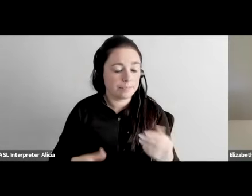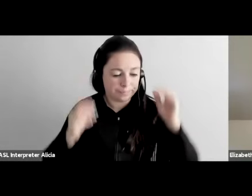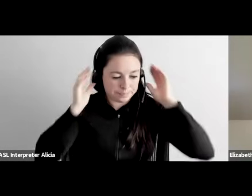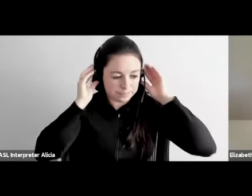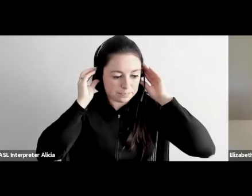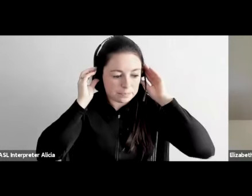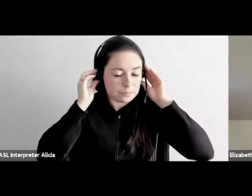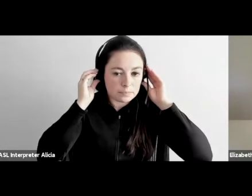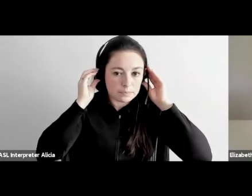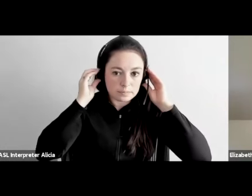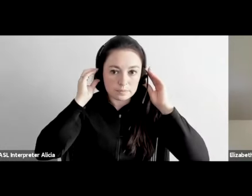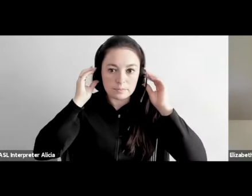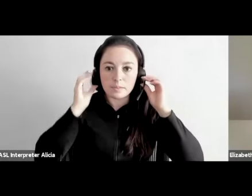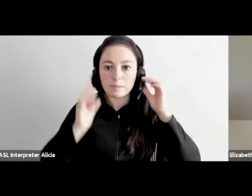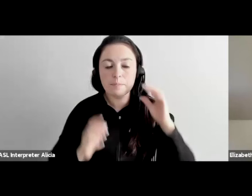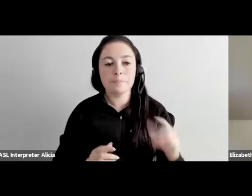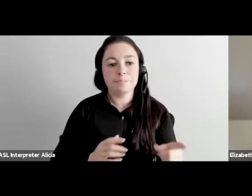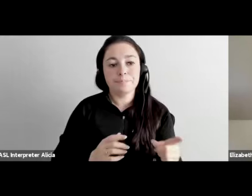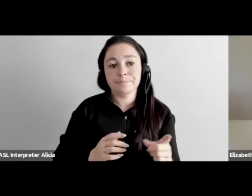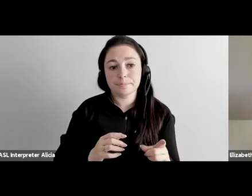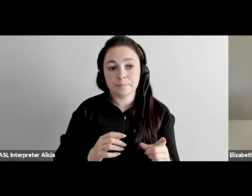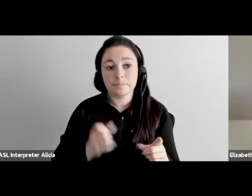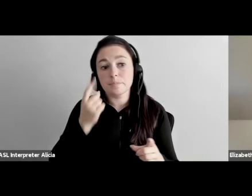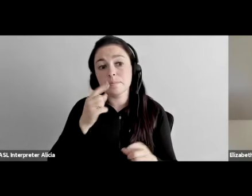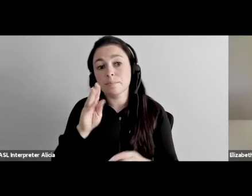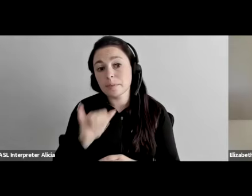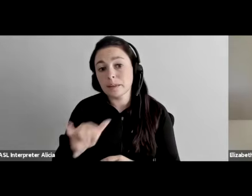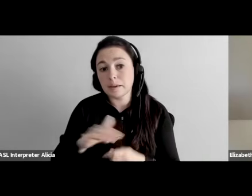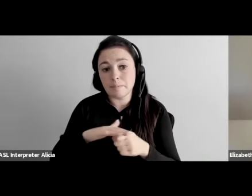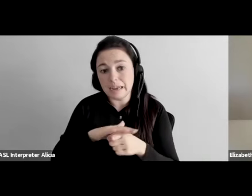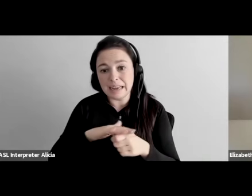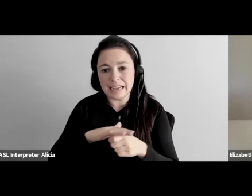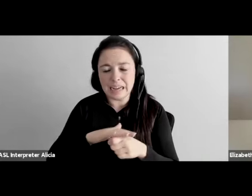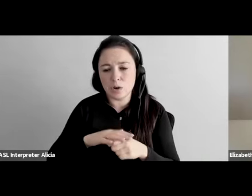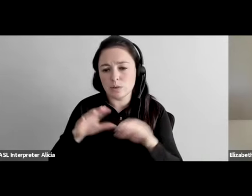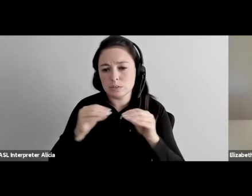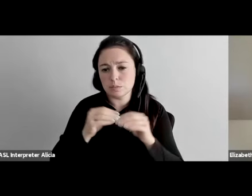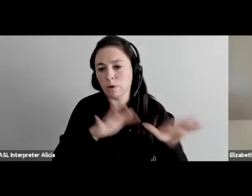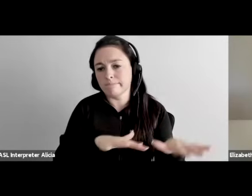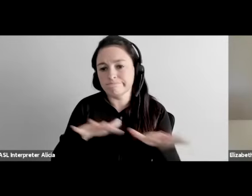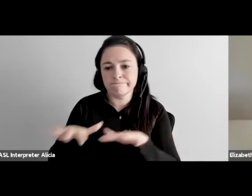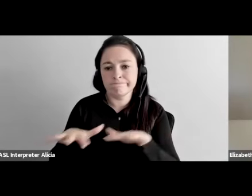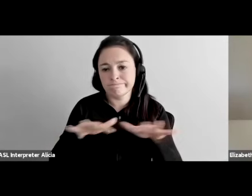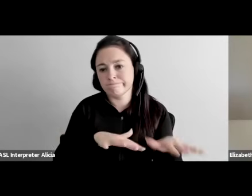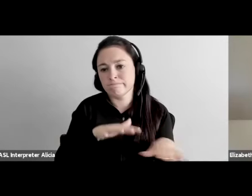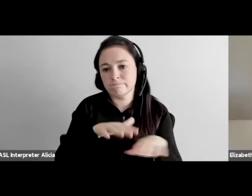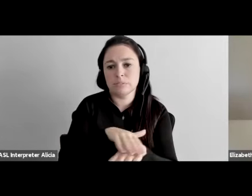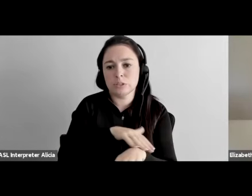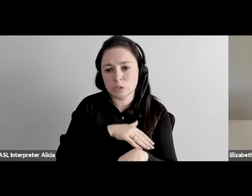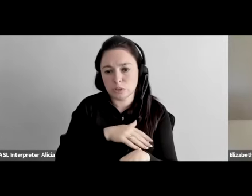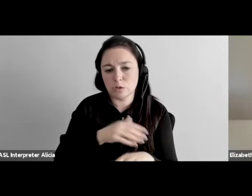As a reminder, the Bay Area was much slower when things were opening back up after COVID lockdown.